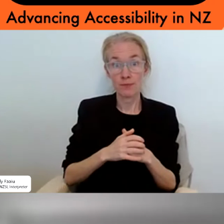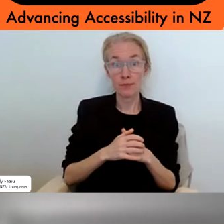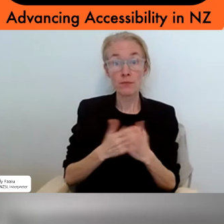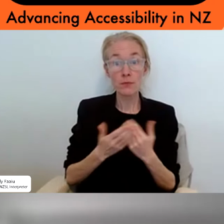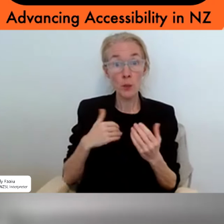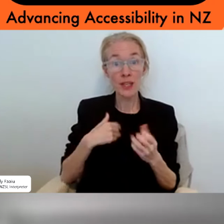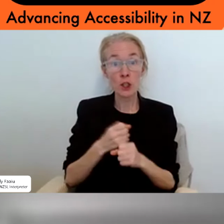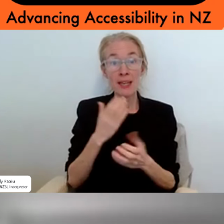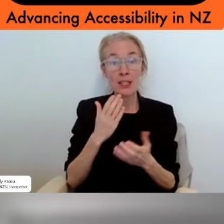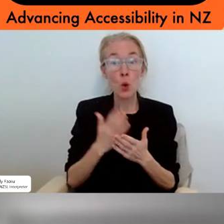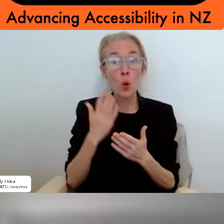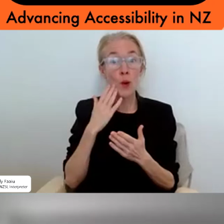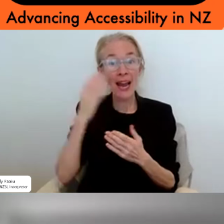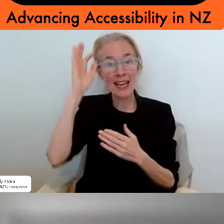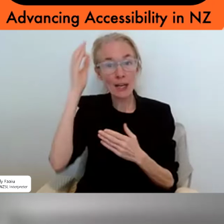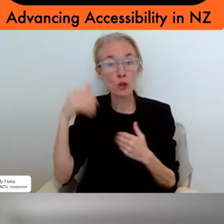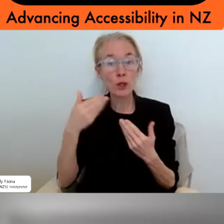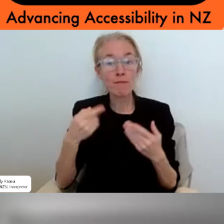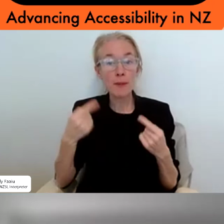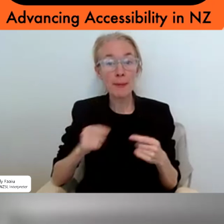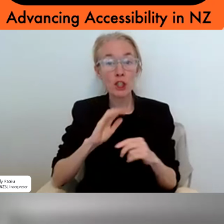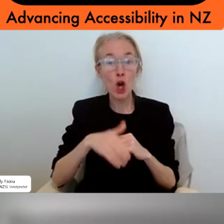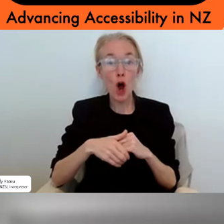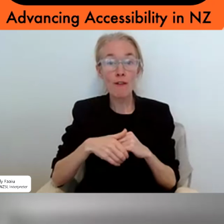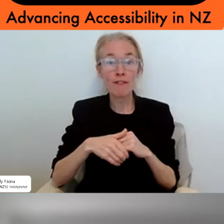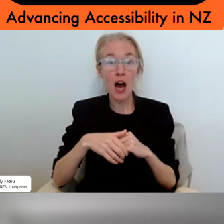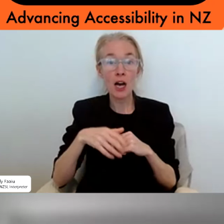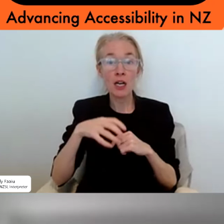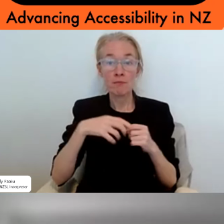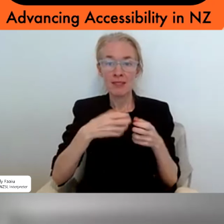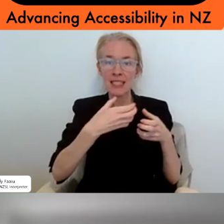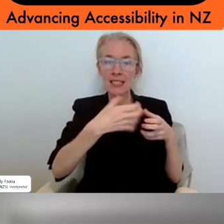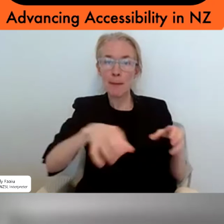boxed into a corner for generations. So if we can get the spatial provision